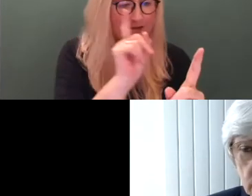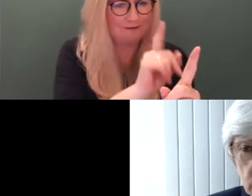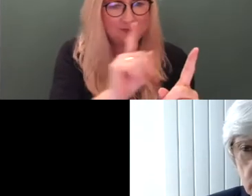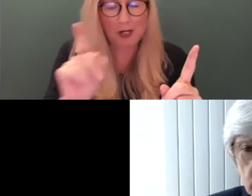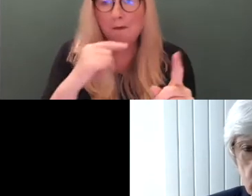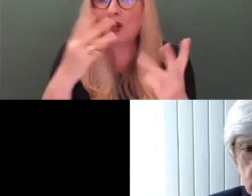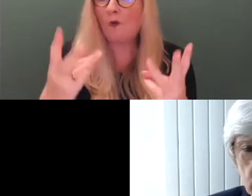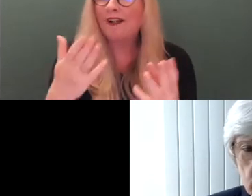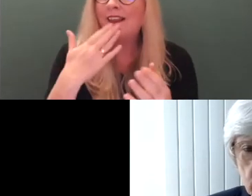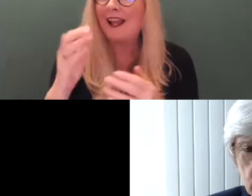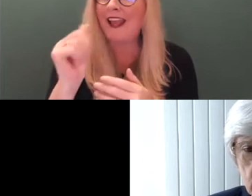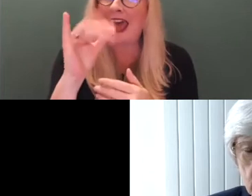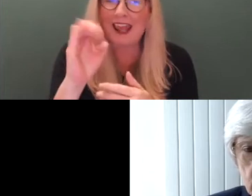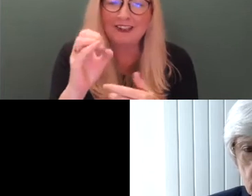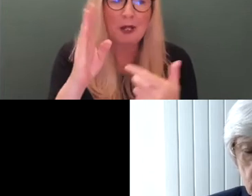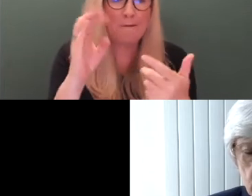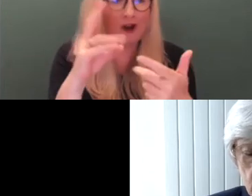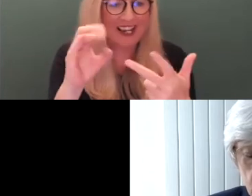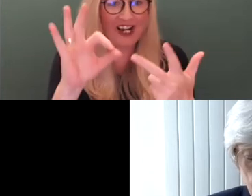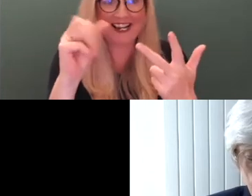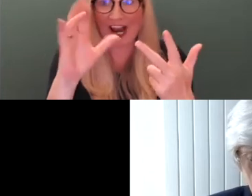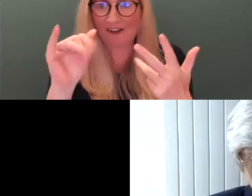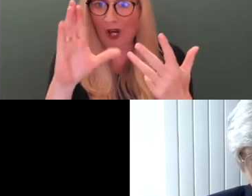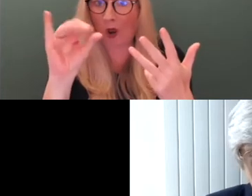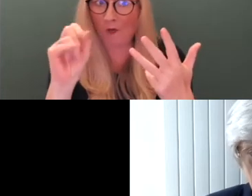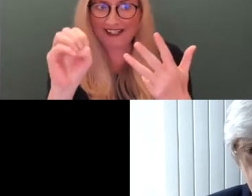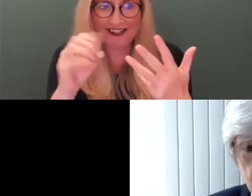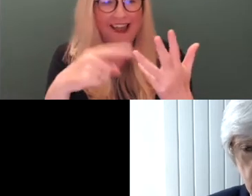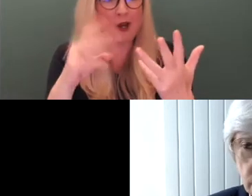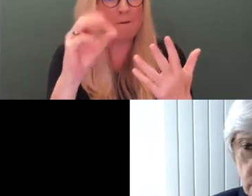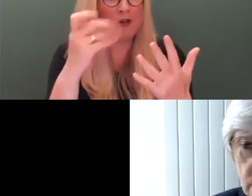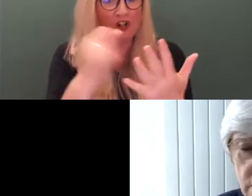Bernice, Caoimhe, Gary, Louise and Patricia for their time and input